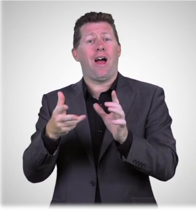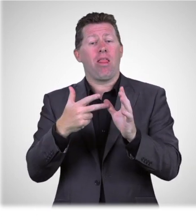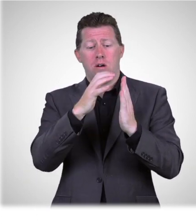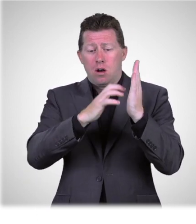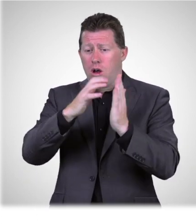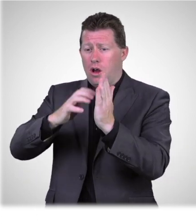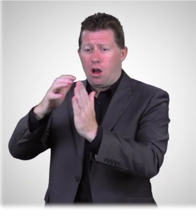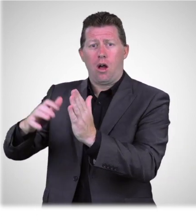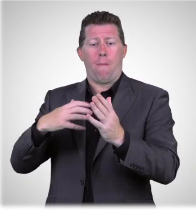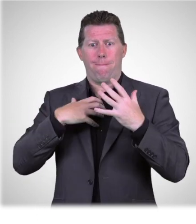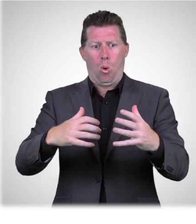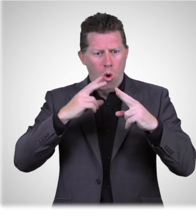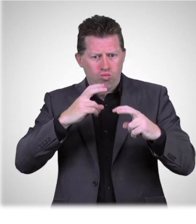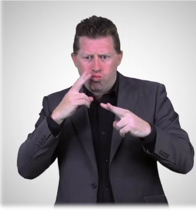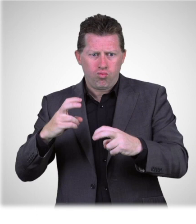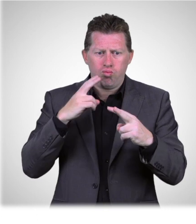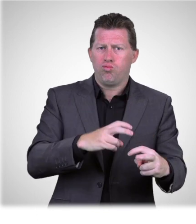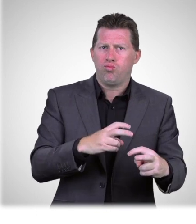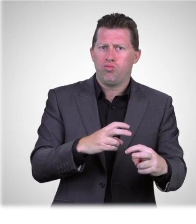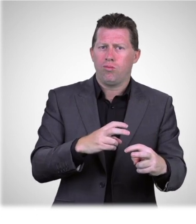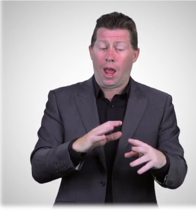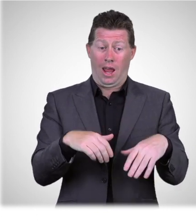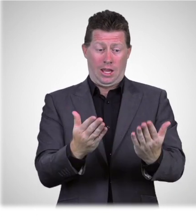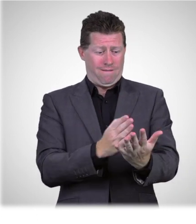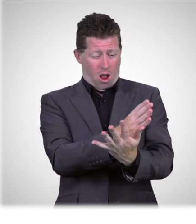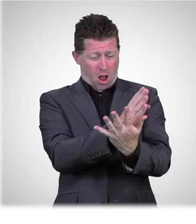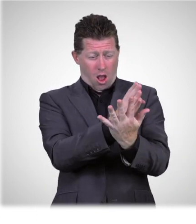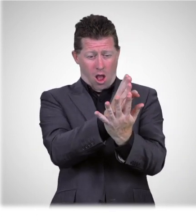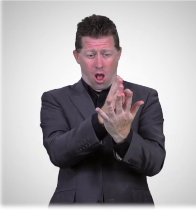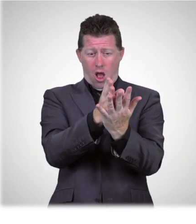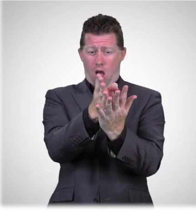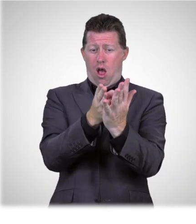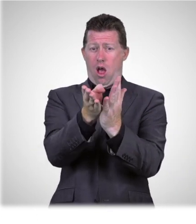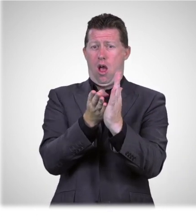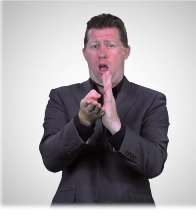interactive online content. Providing multiple different exemplars of concepts